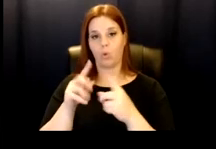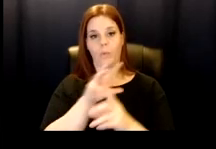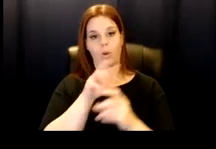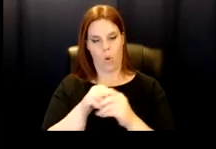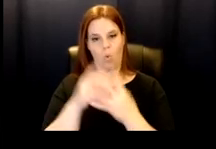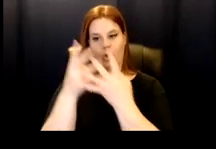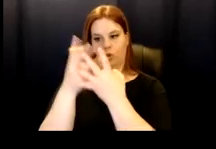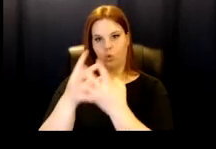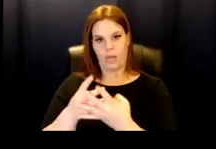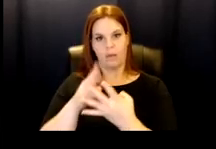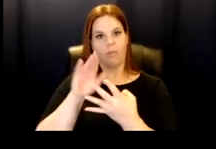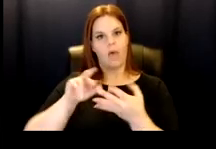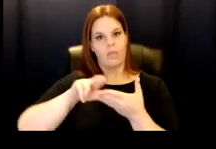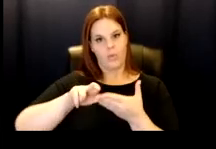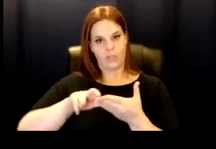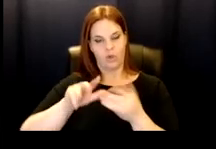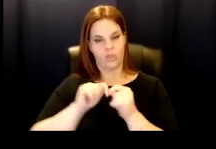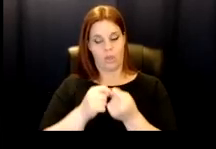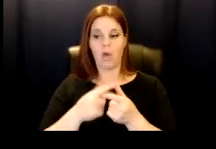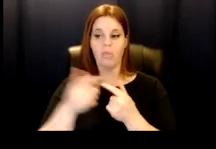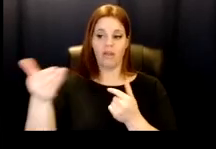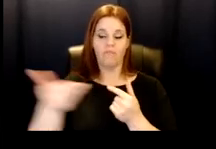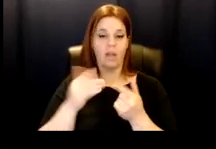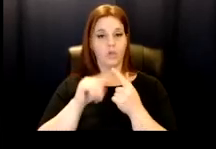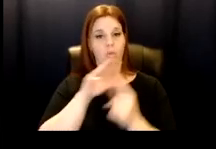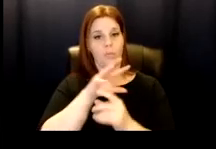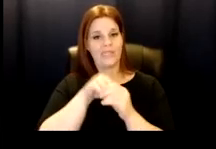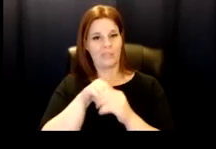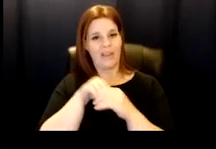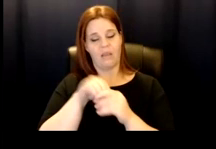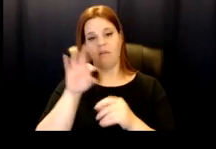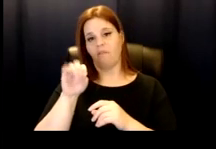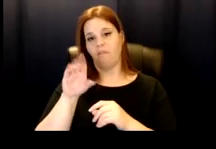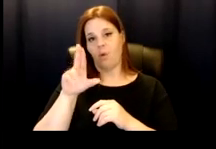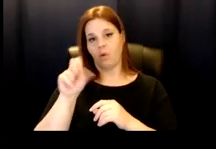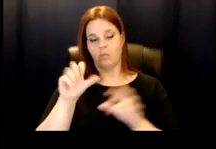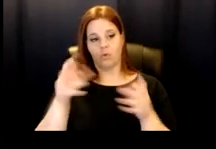team and then invited to participate in the focus groups. Next slide.